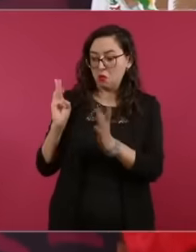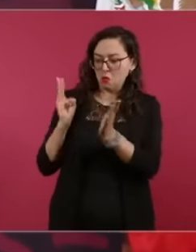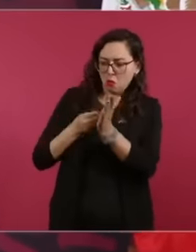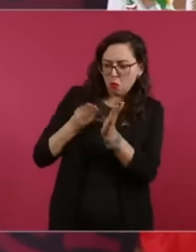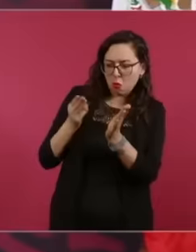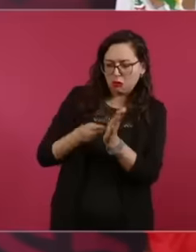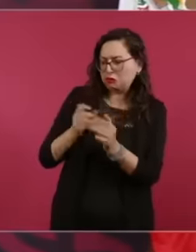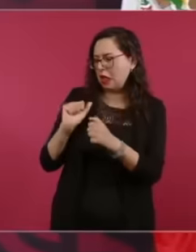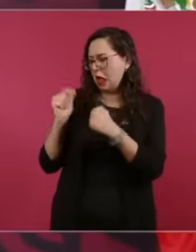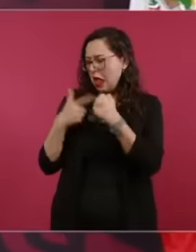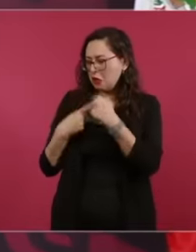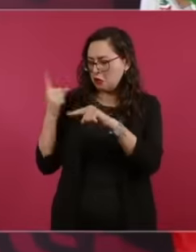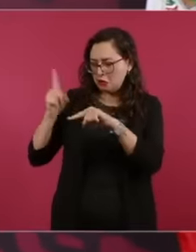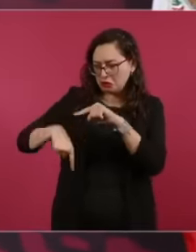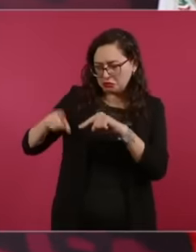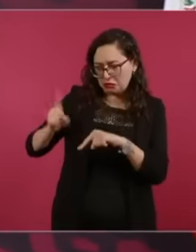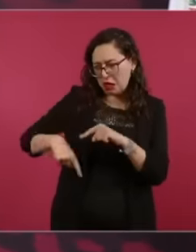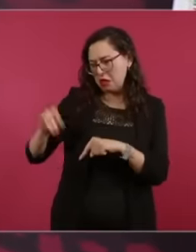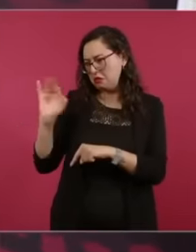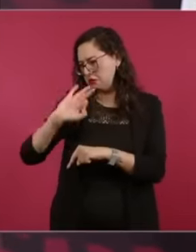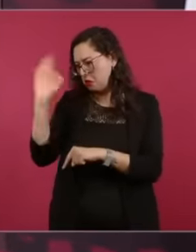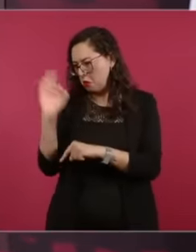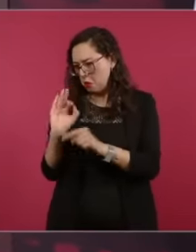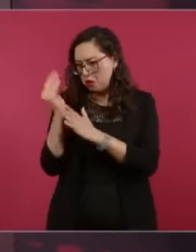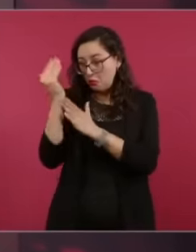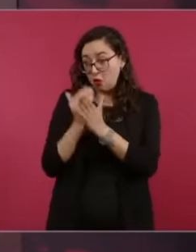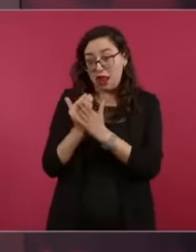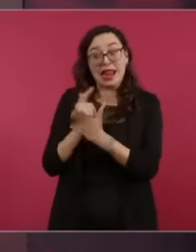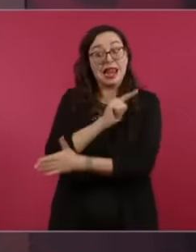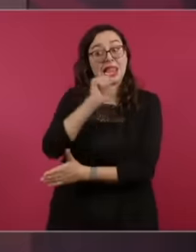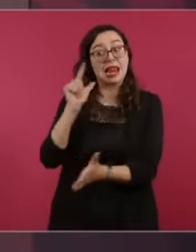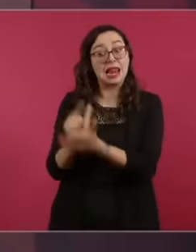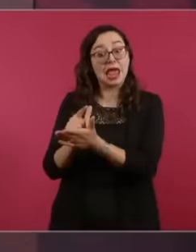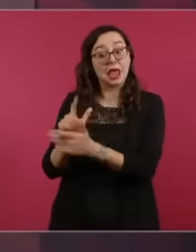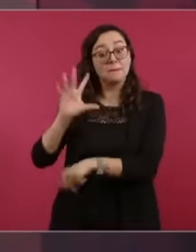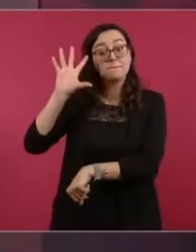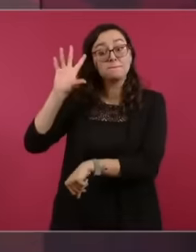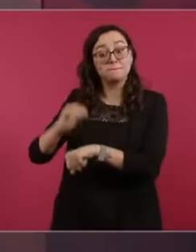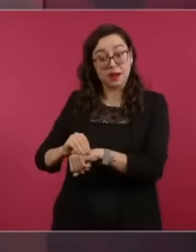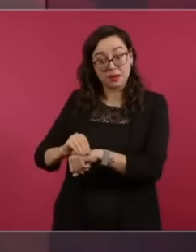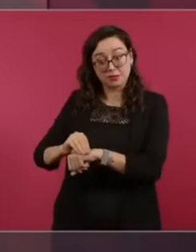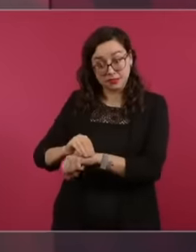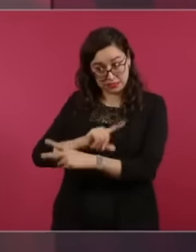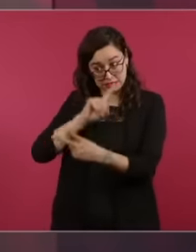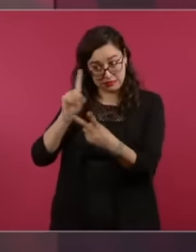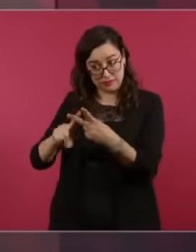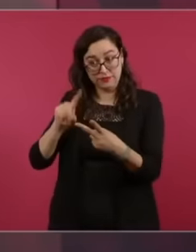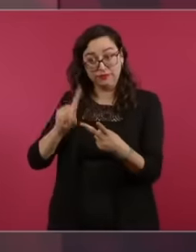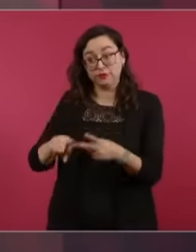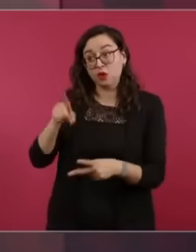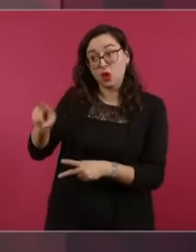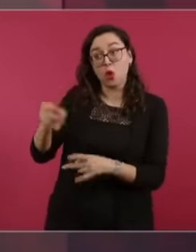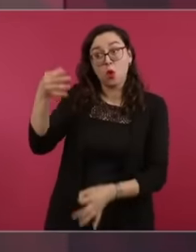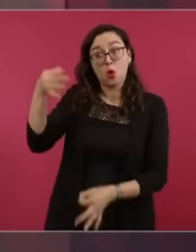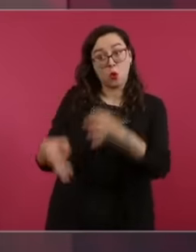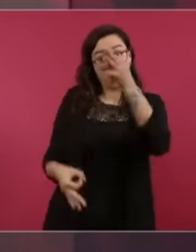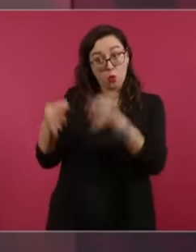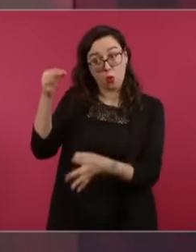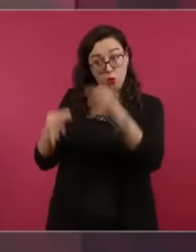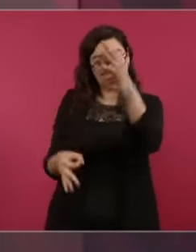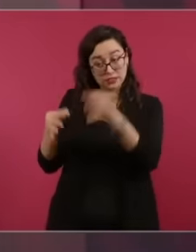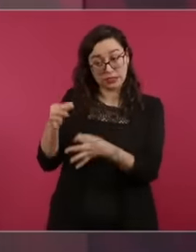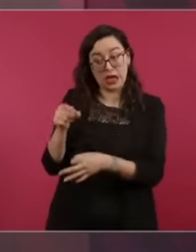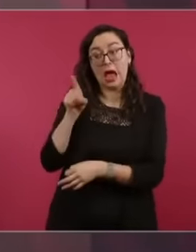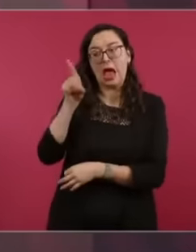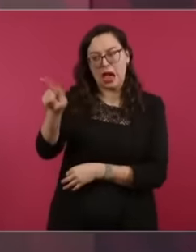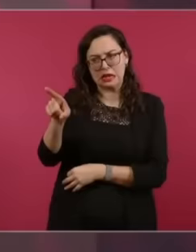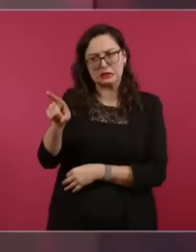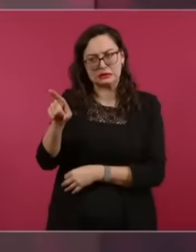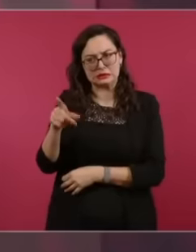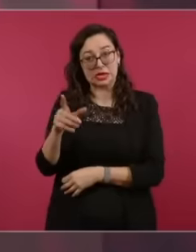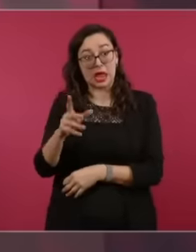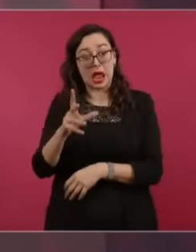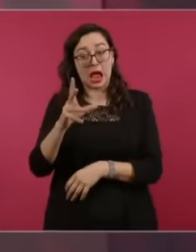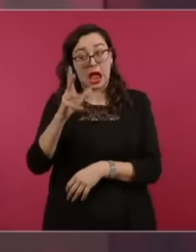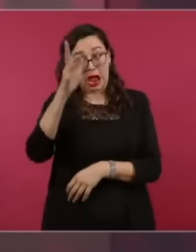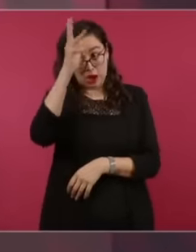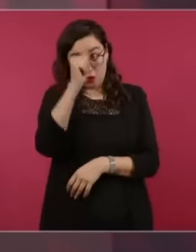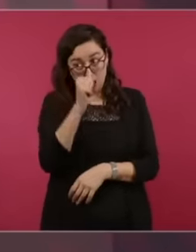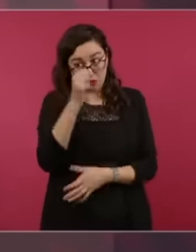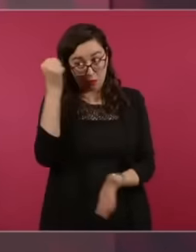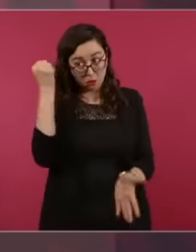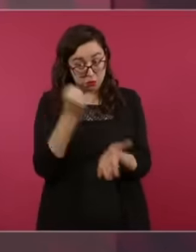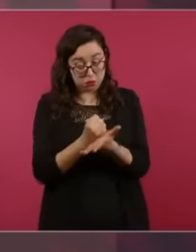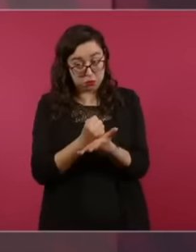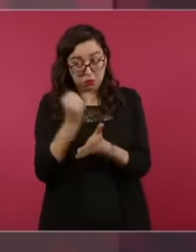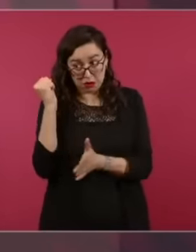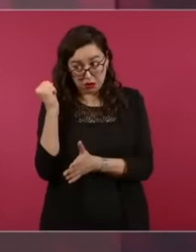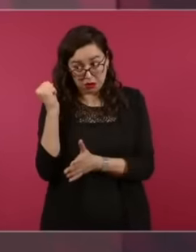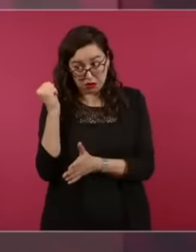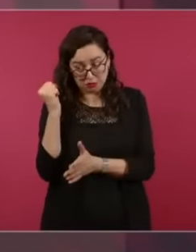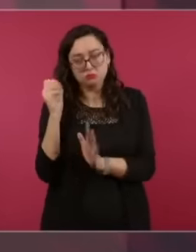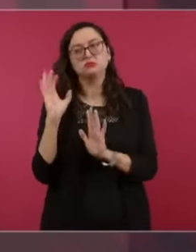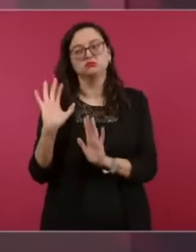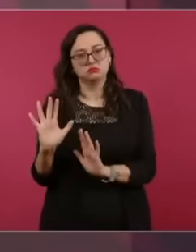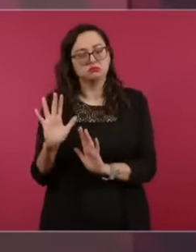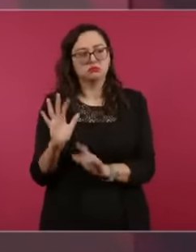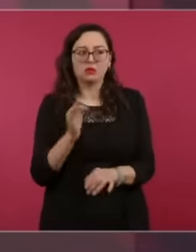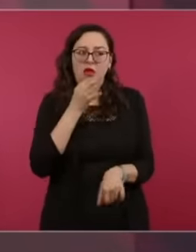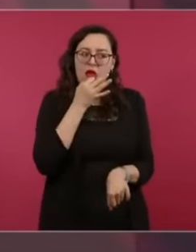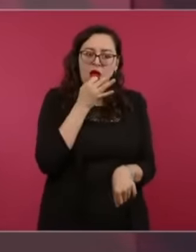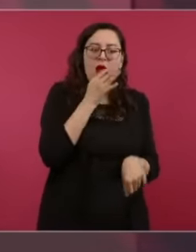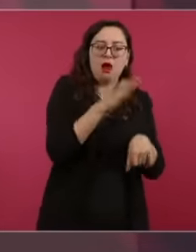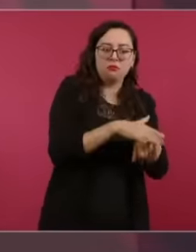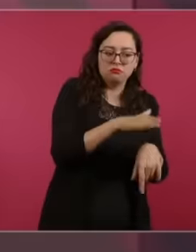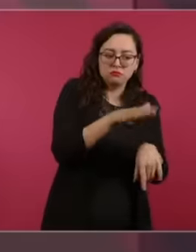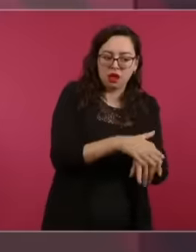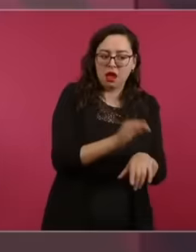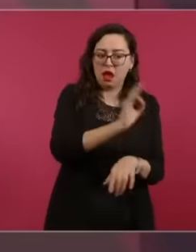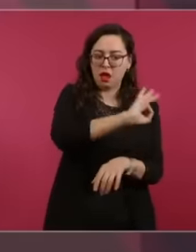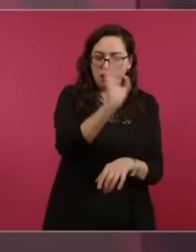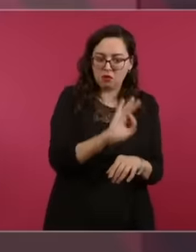and requesting authorization of the judicial power that this could be done to reach an agreement